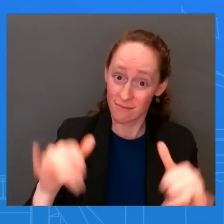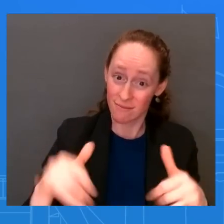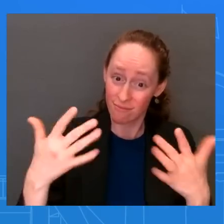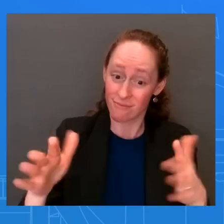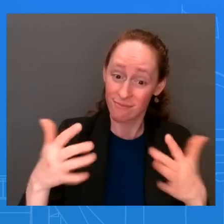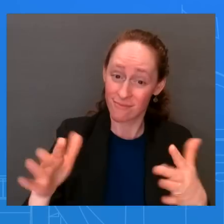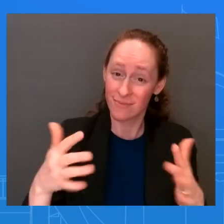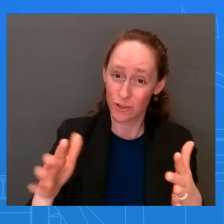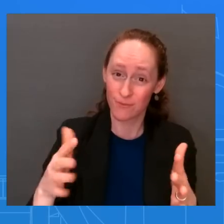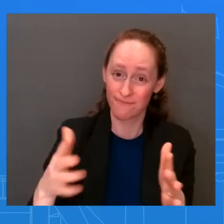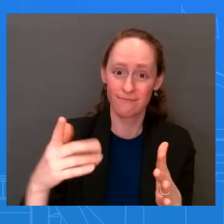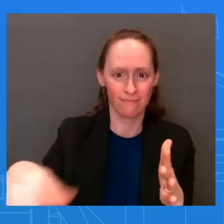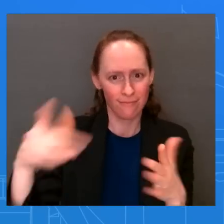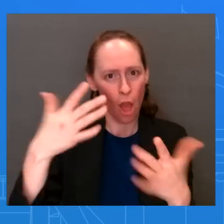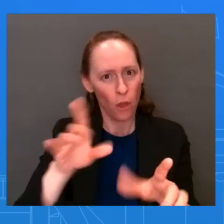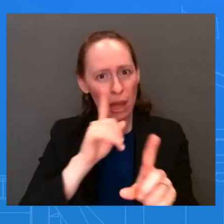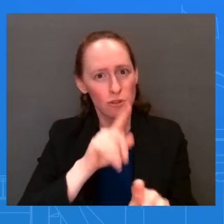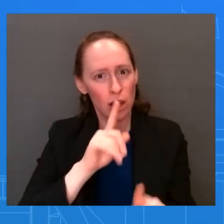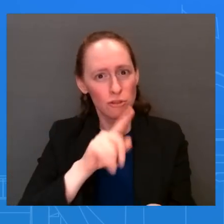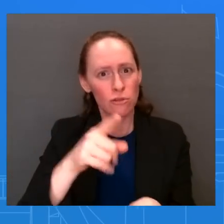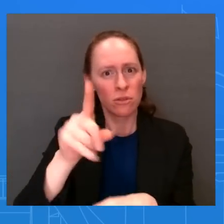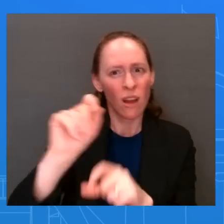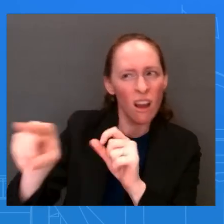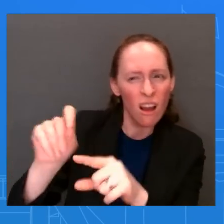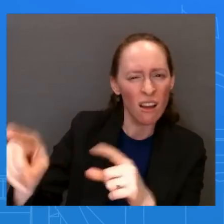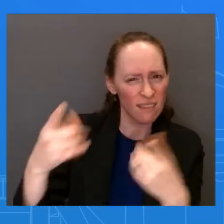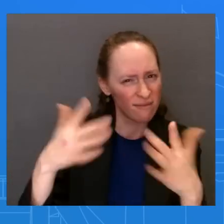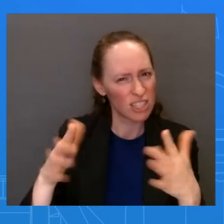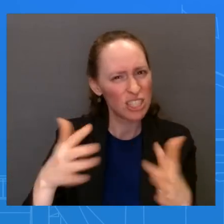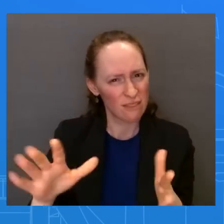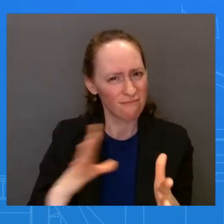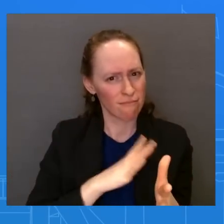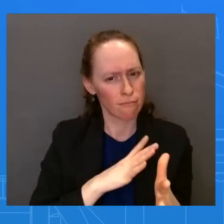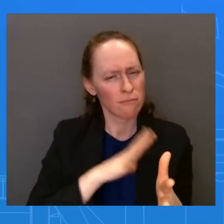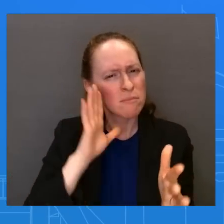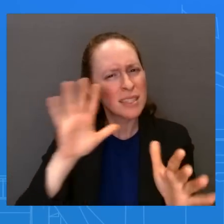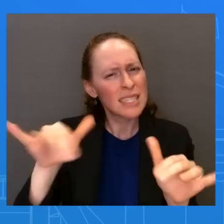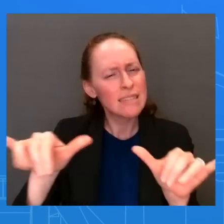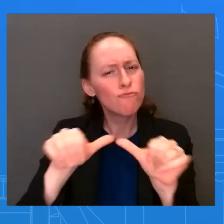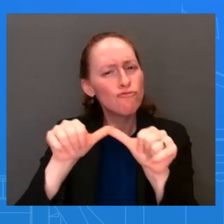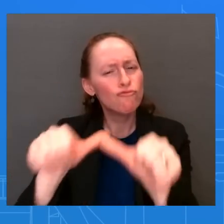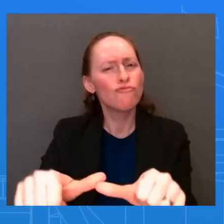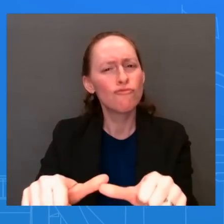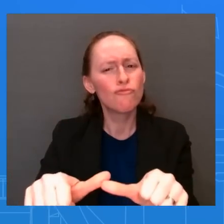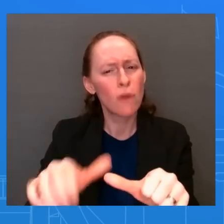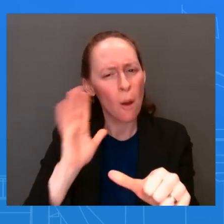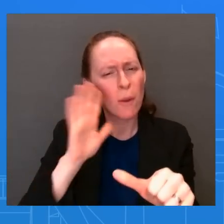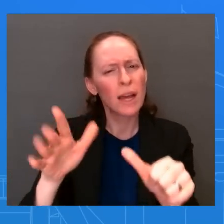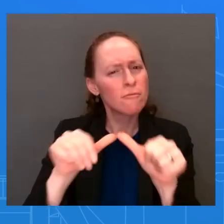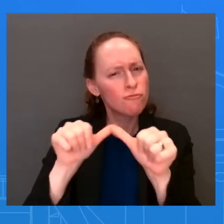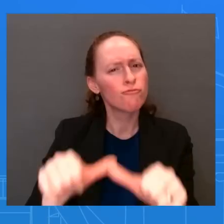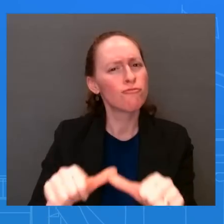He will continue to engage with all of you -- right? on this issue, on this legal process that's currently happening